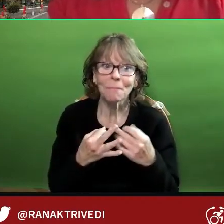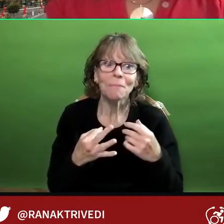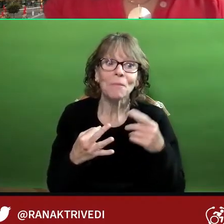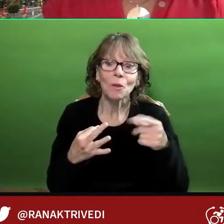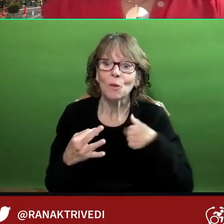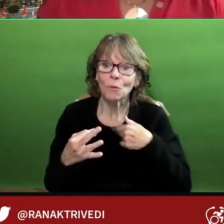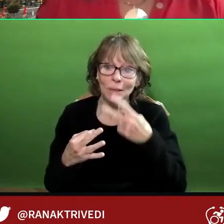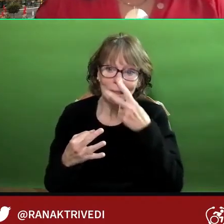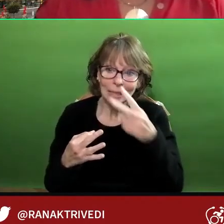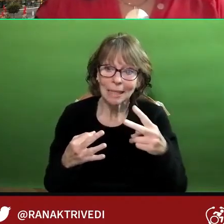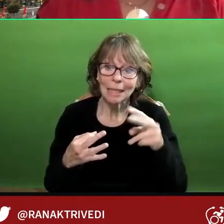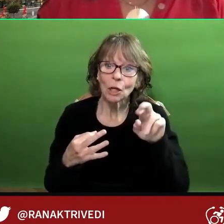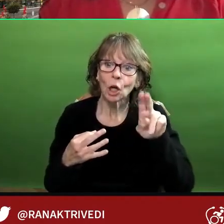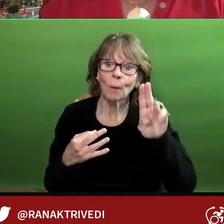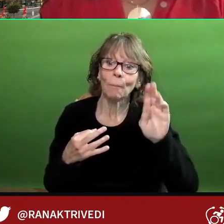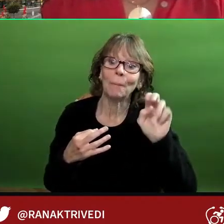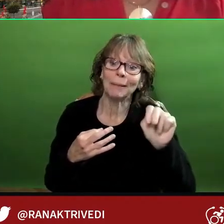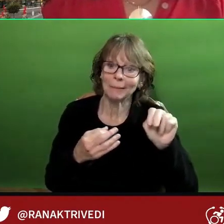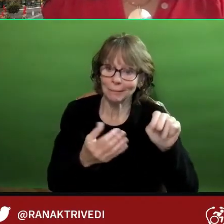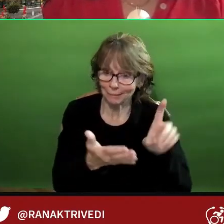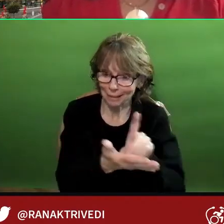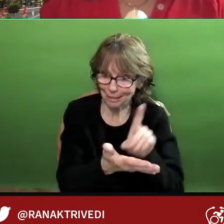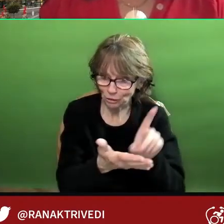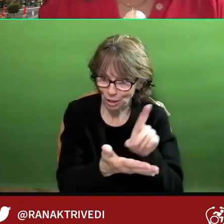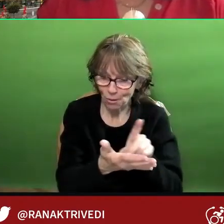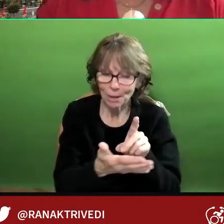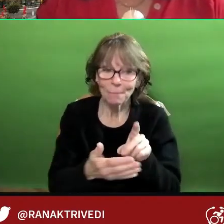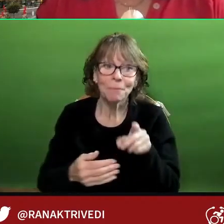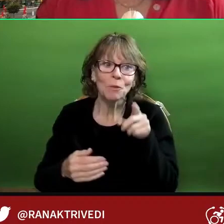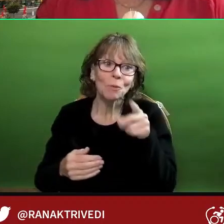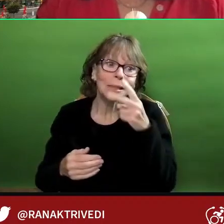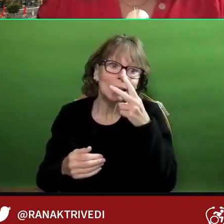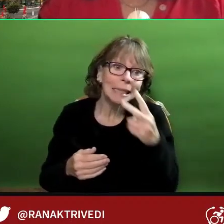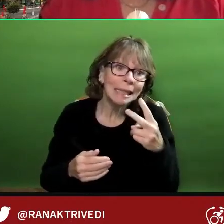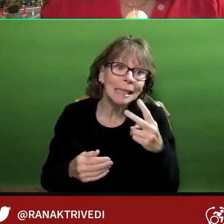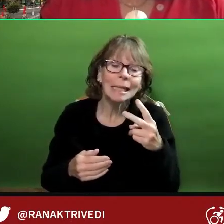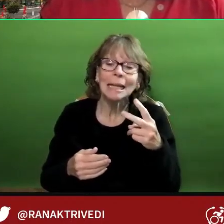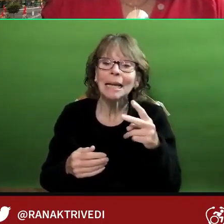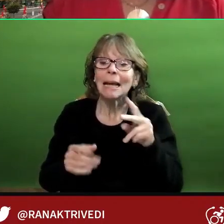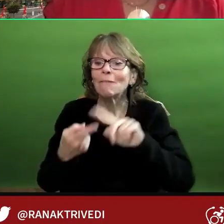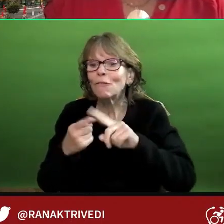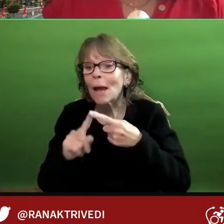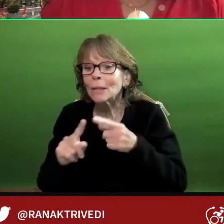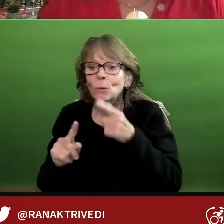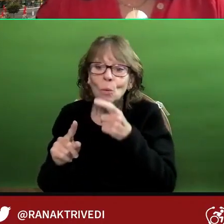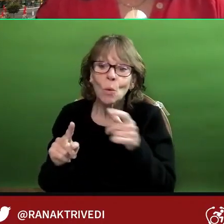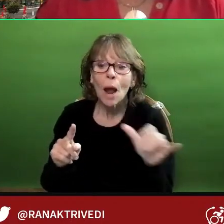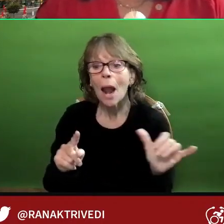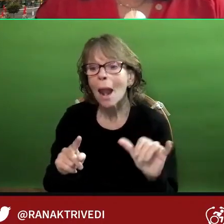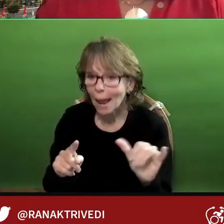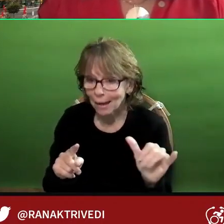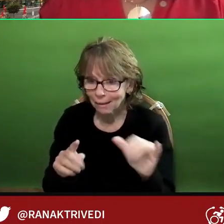look it up, it will be described as friends who are like family, and it's a term often